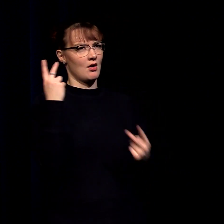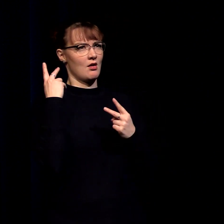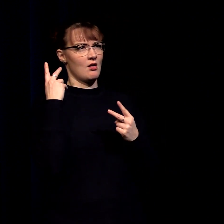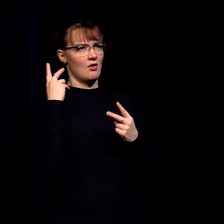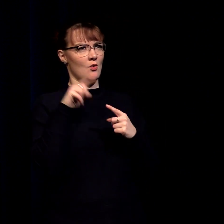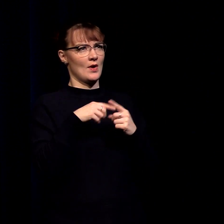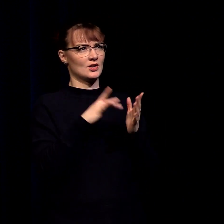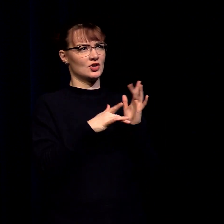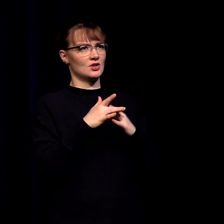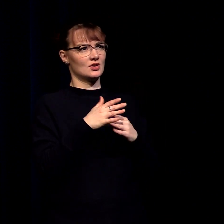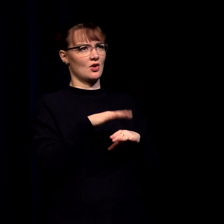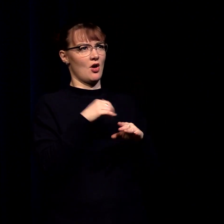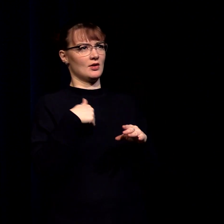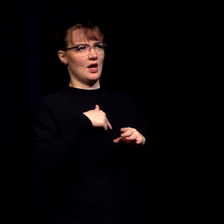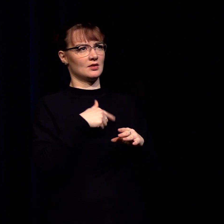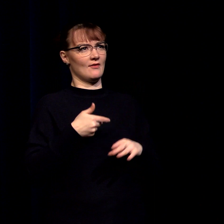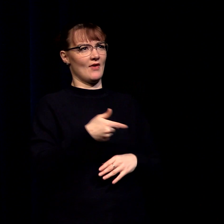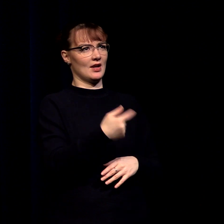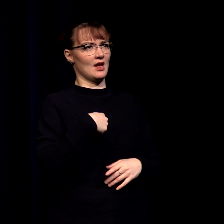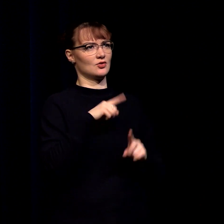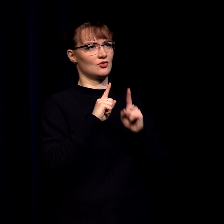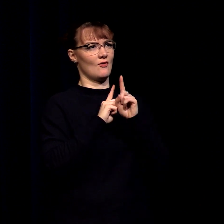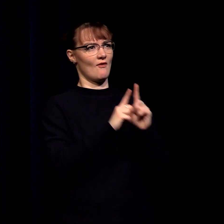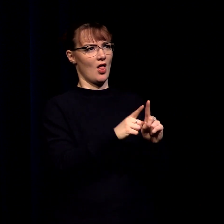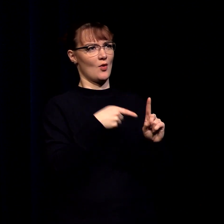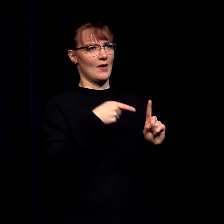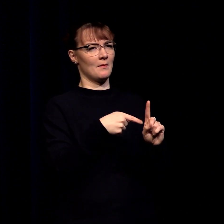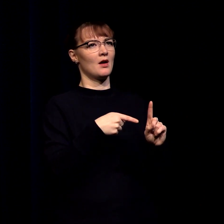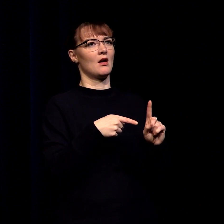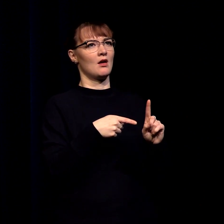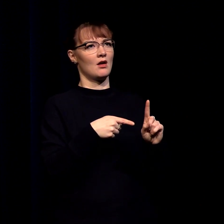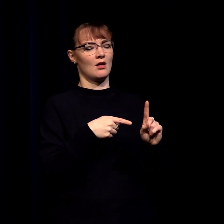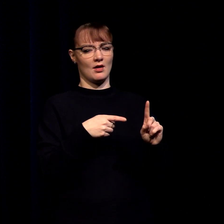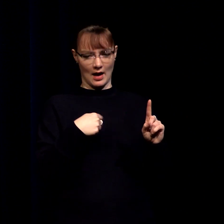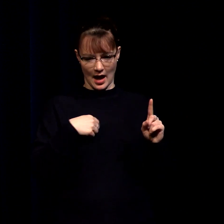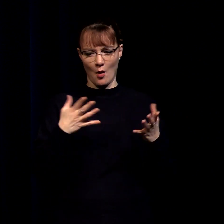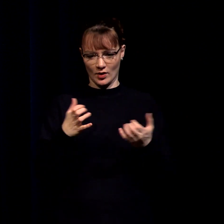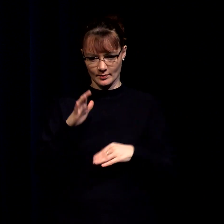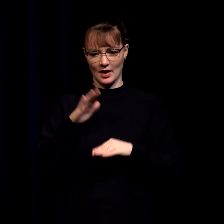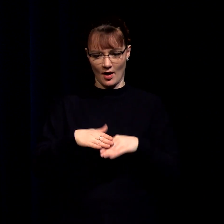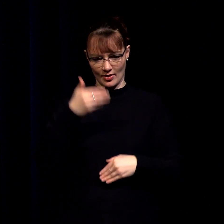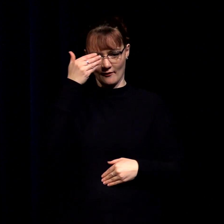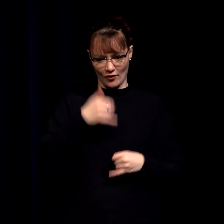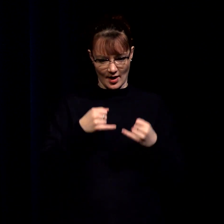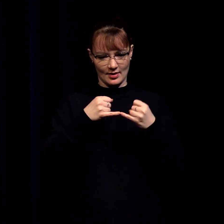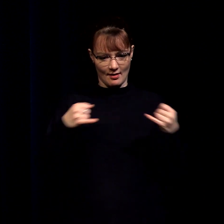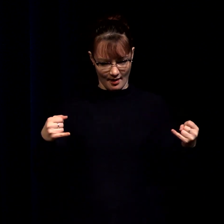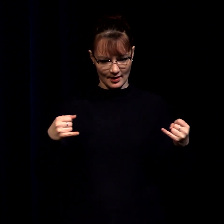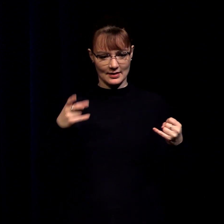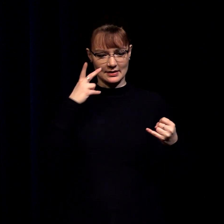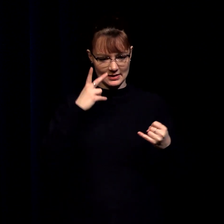there is no place I'd rather be than on the frontlines, engaging, watching the kingdom of God and move forward with